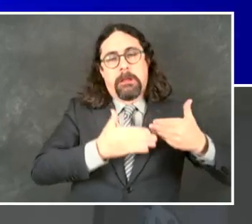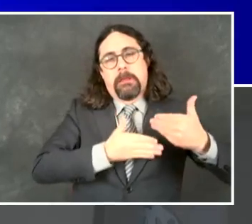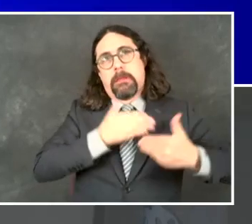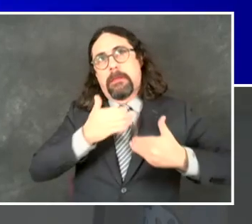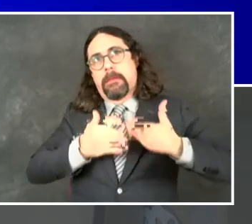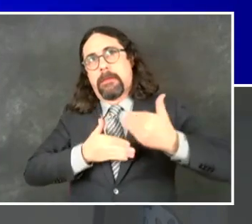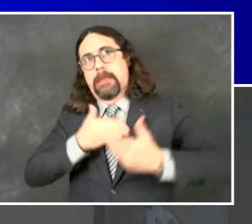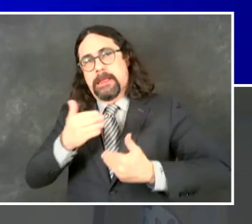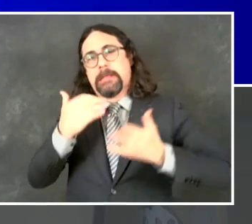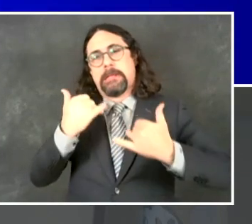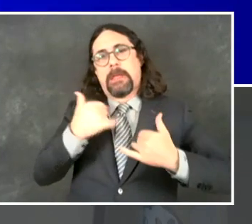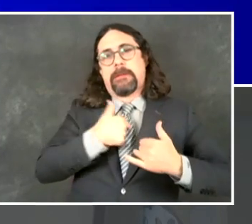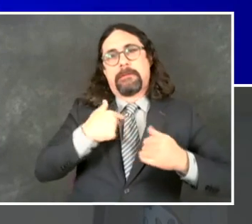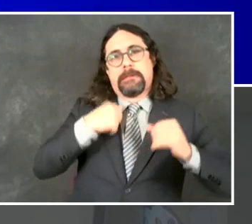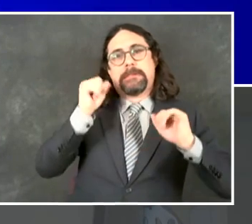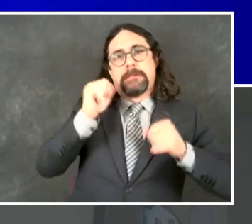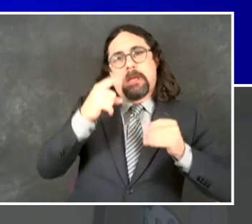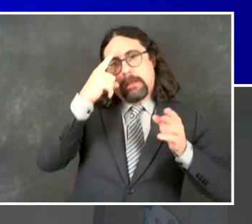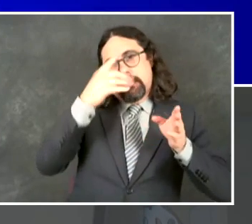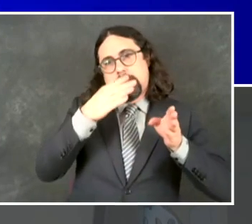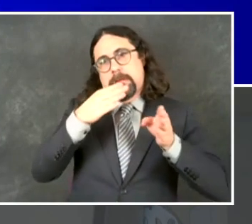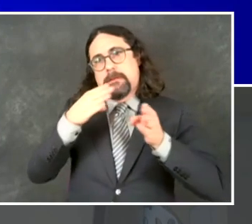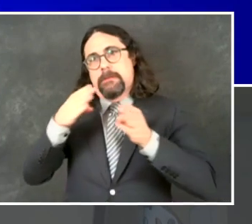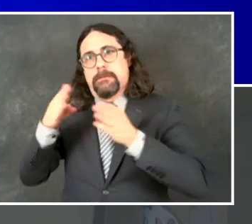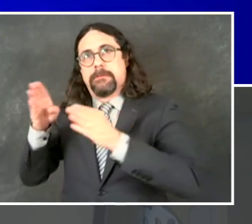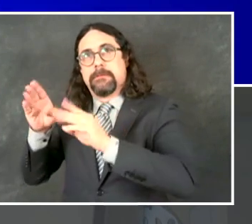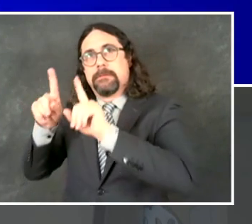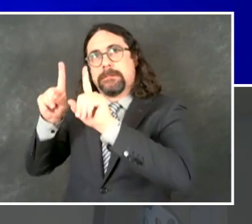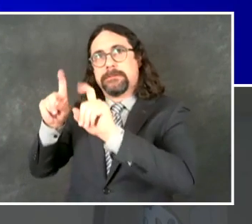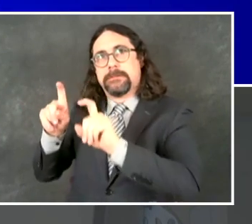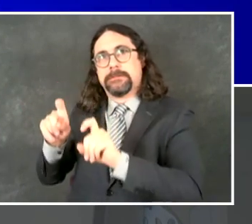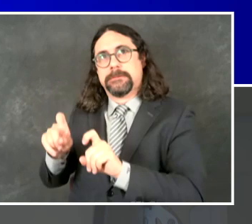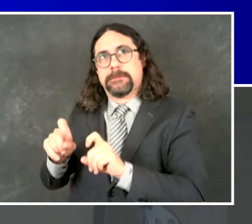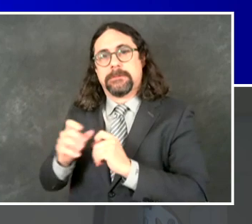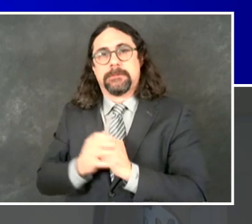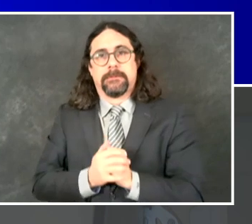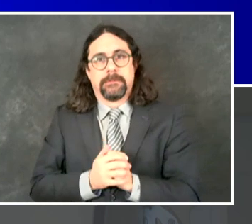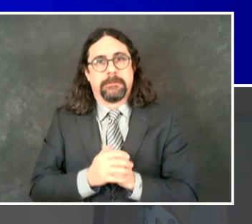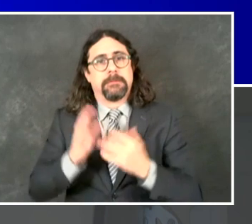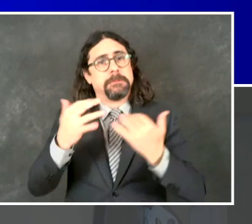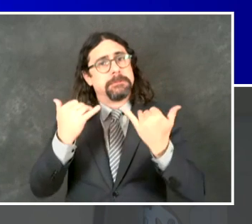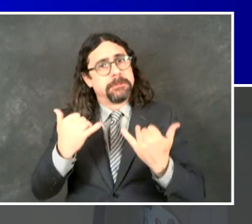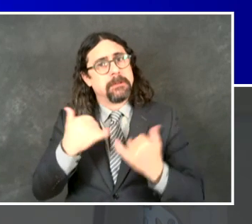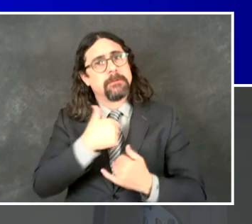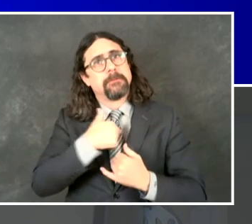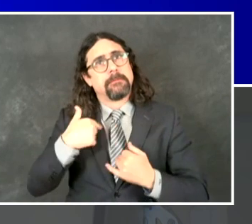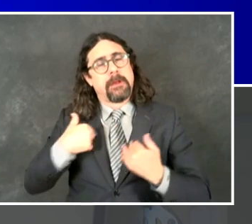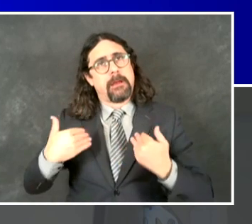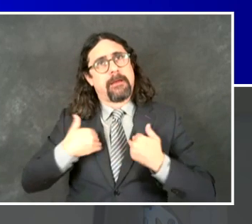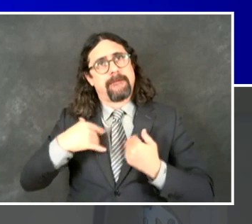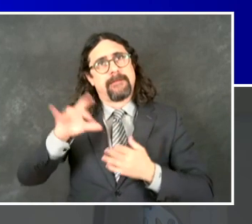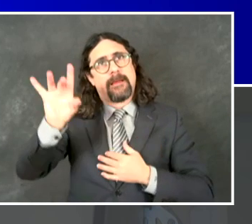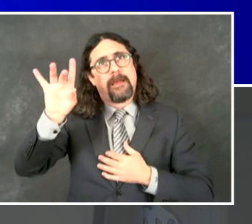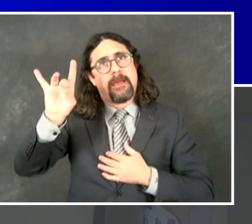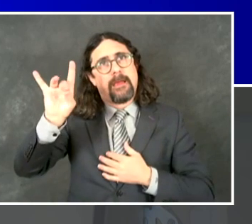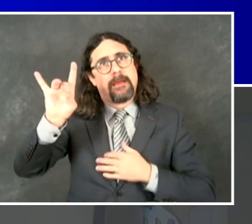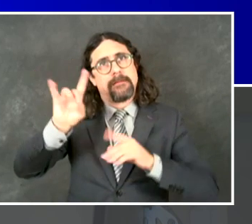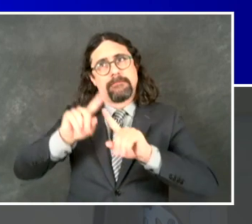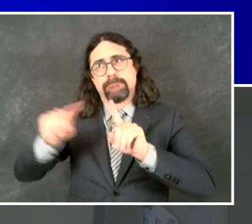WEEK OR RMOE, SO AS OF THIS MORNING, 8 OMCMNIUTY TESTING SITES AROUND THE